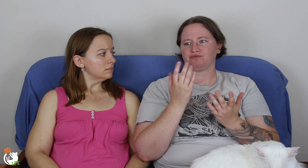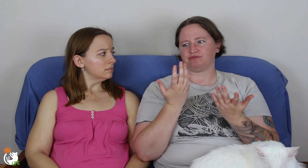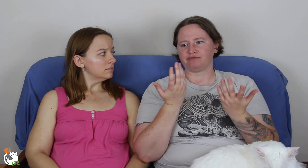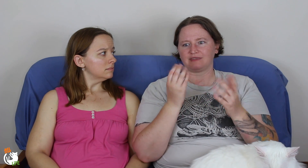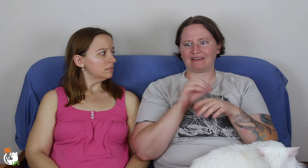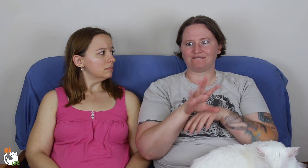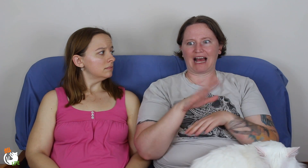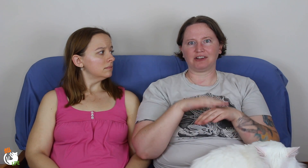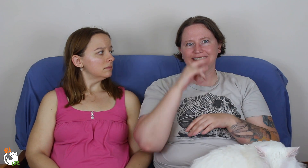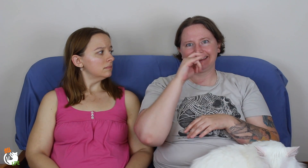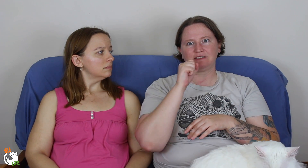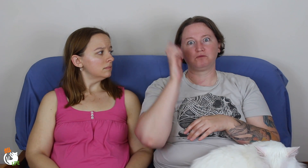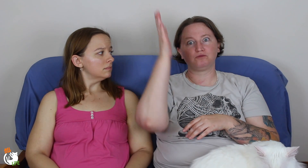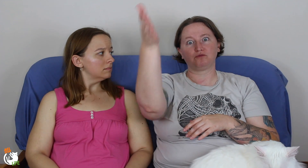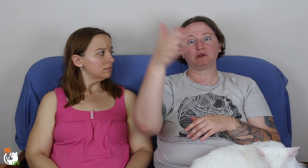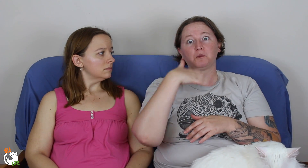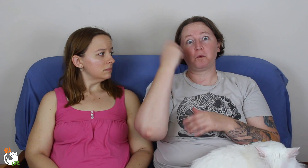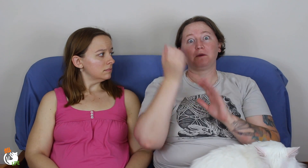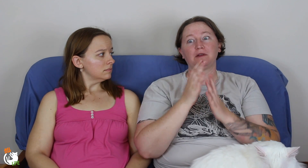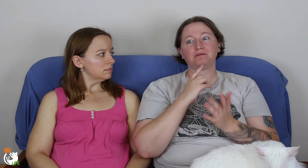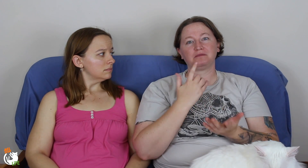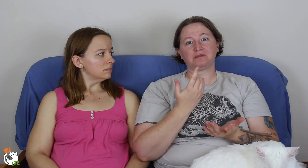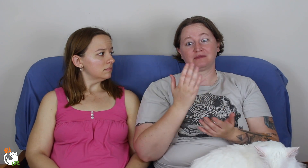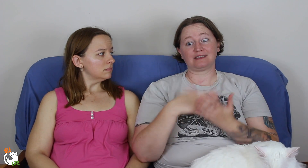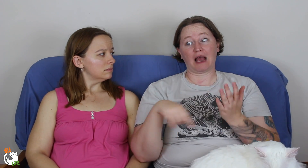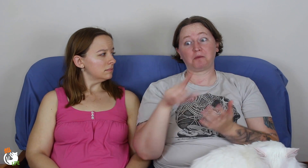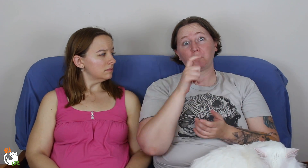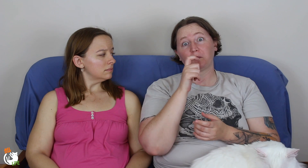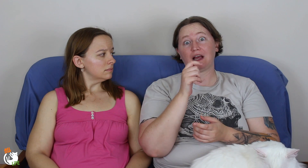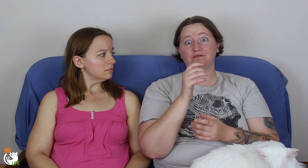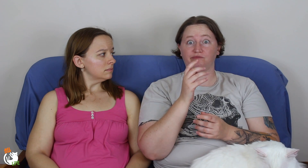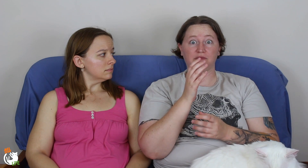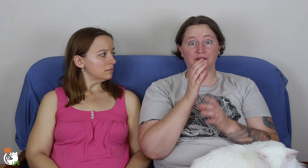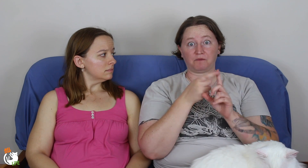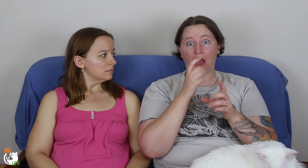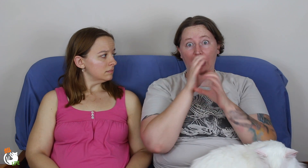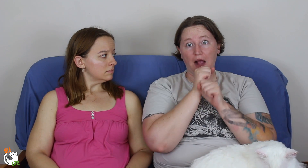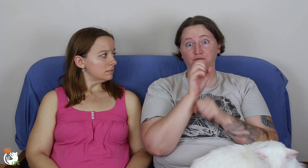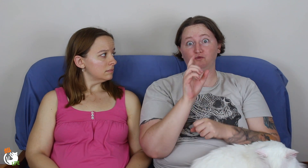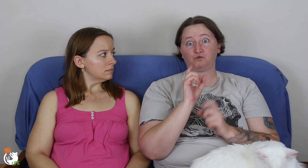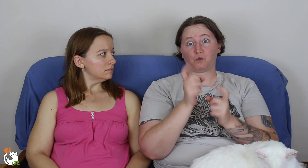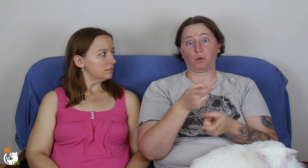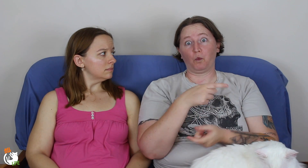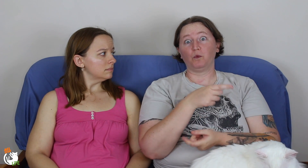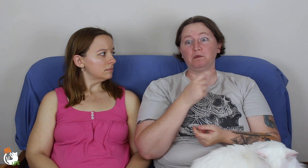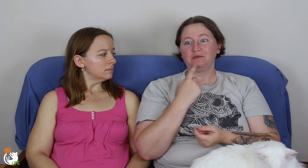advice from children who are older and some of them were from anonymous donors.